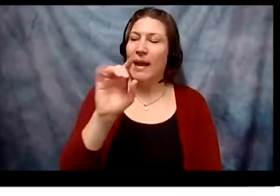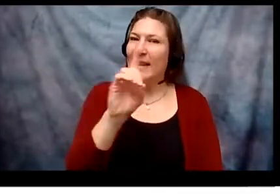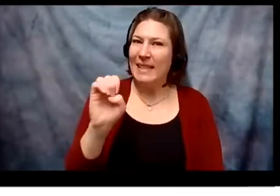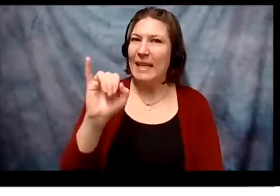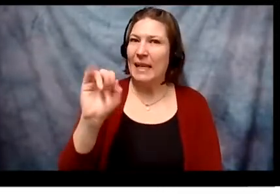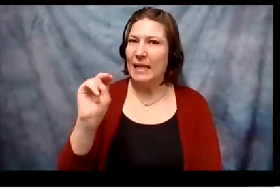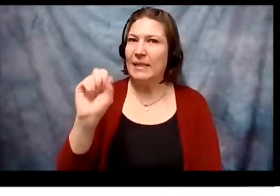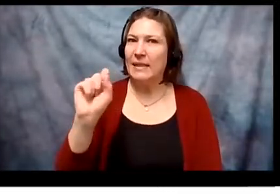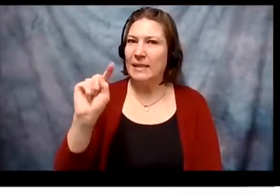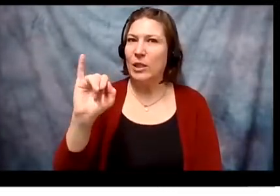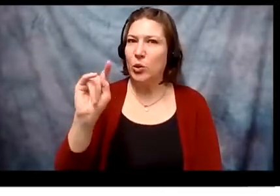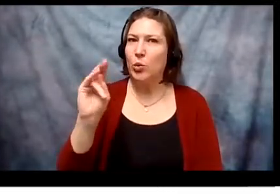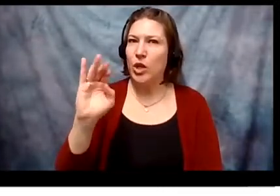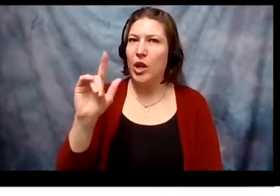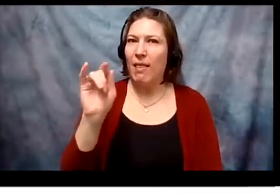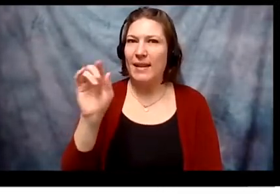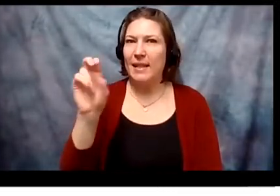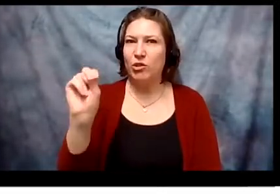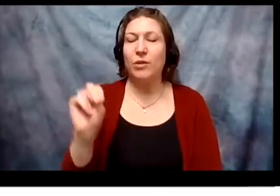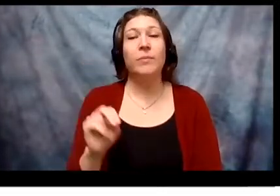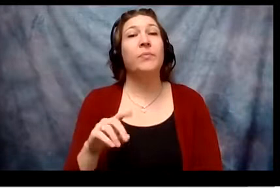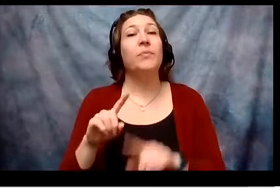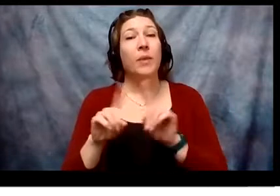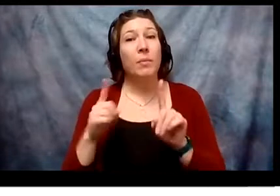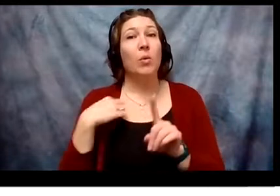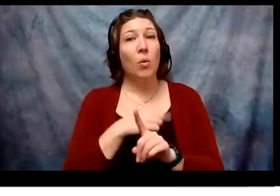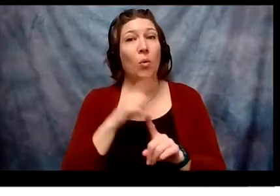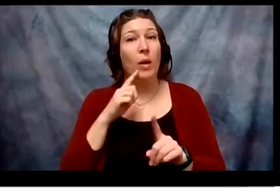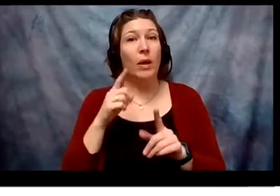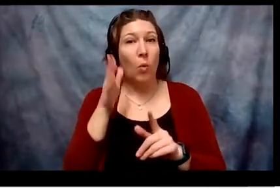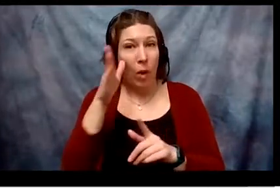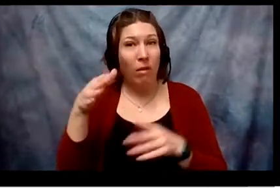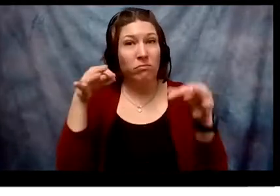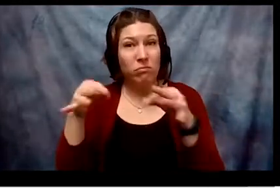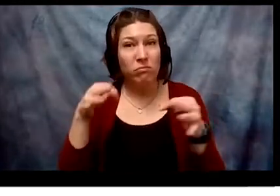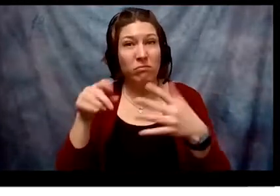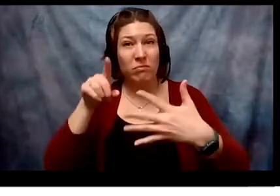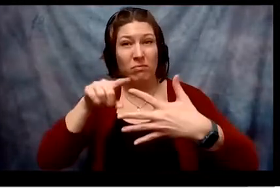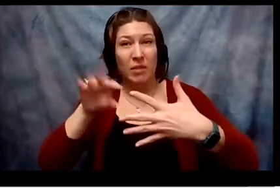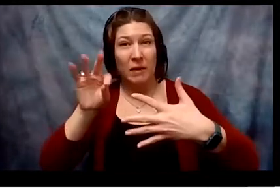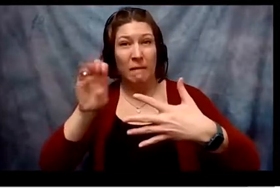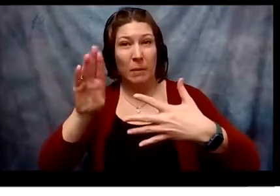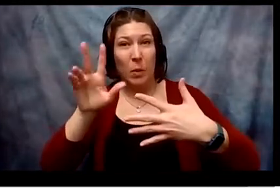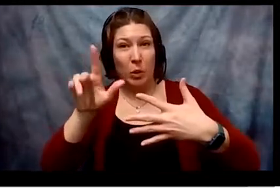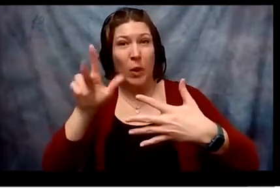But as we talk about in the upcoming February 23rd session,